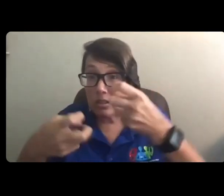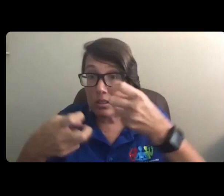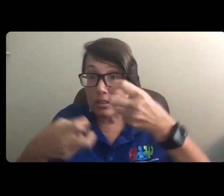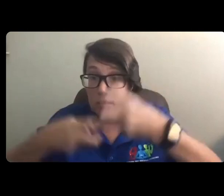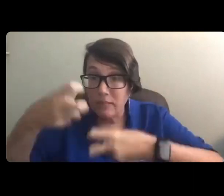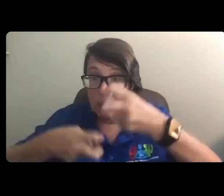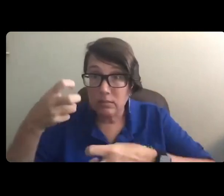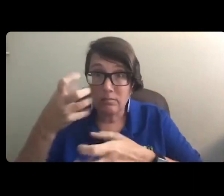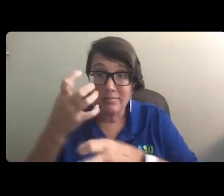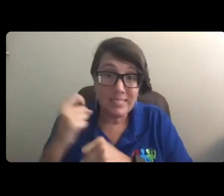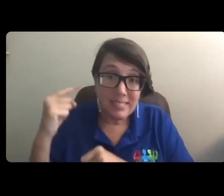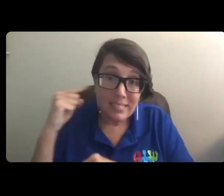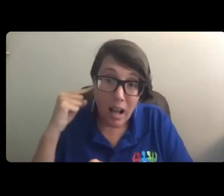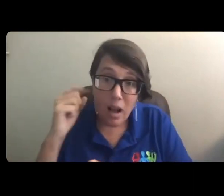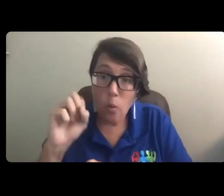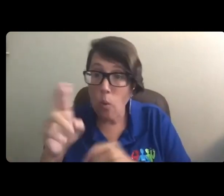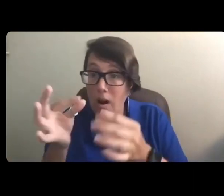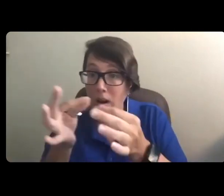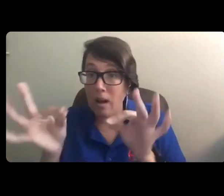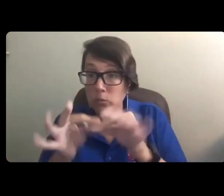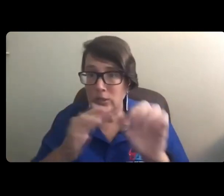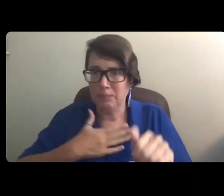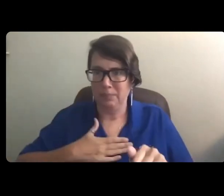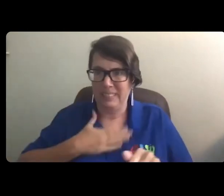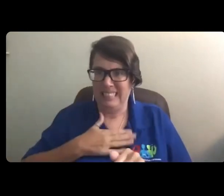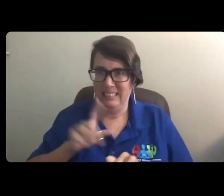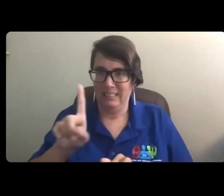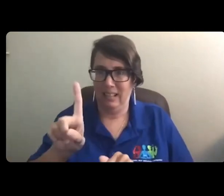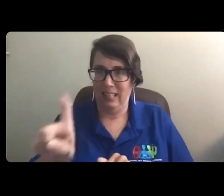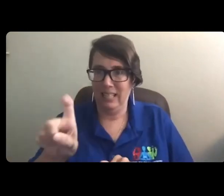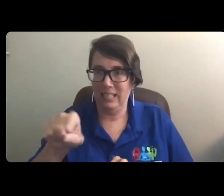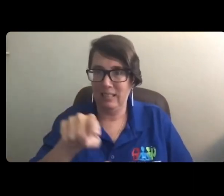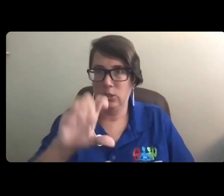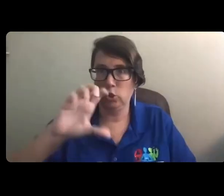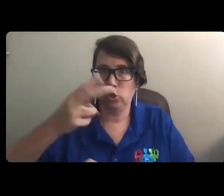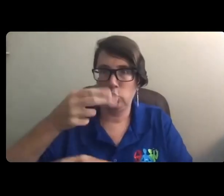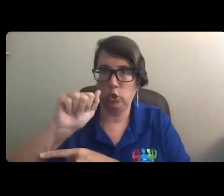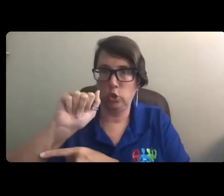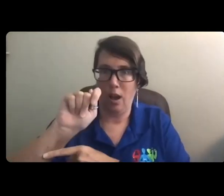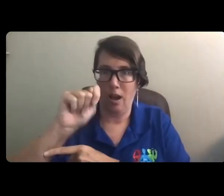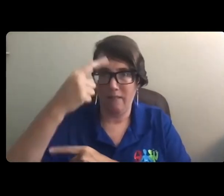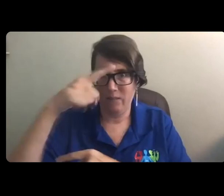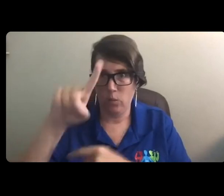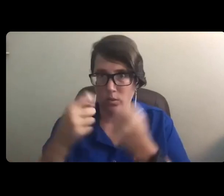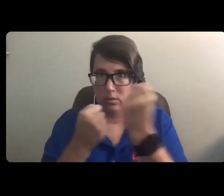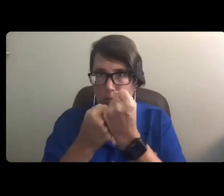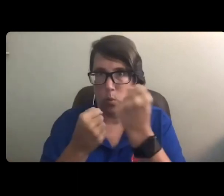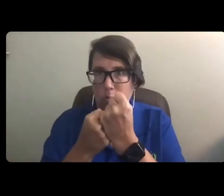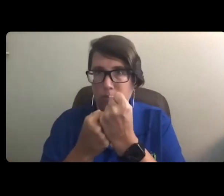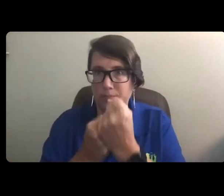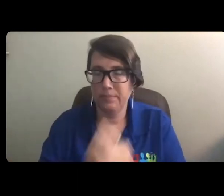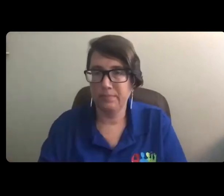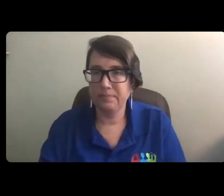services. And if you have technical difficulties of any description, please chat that to